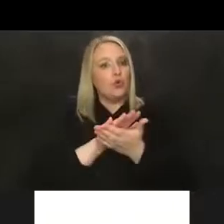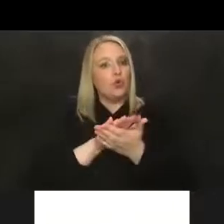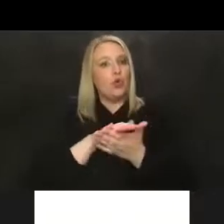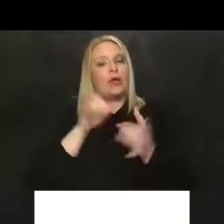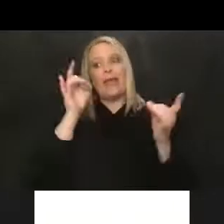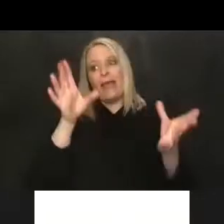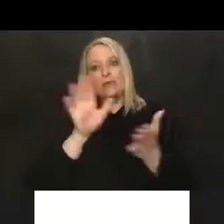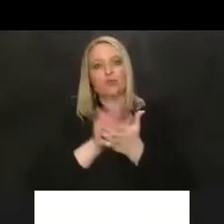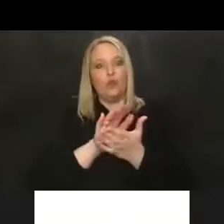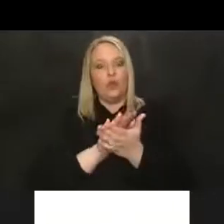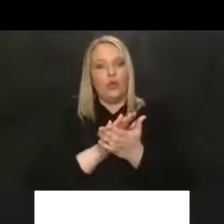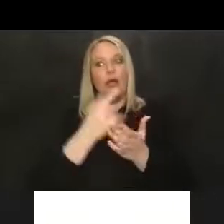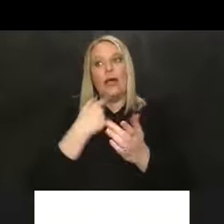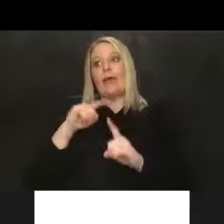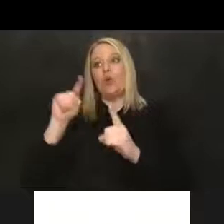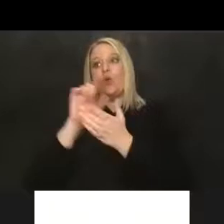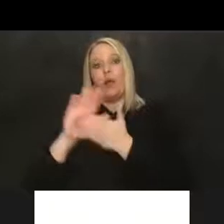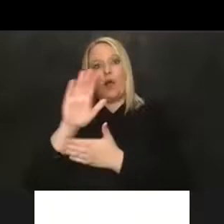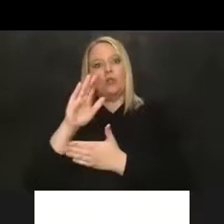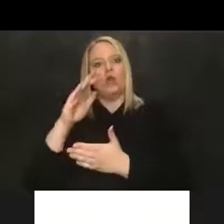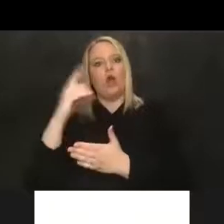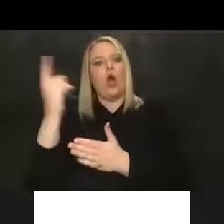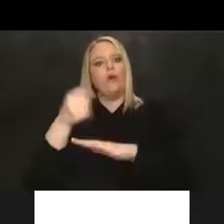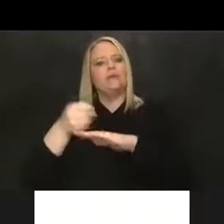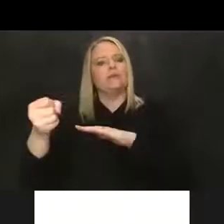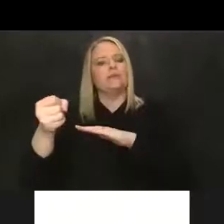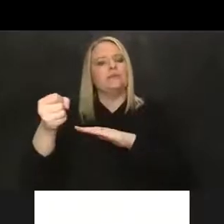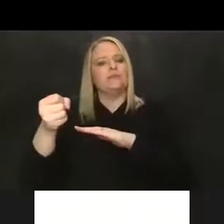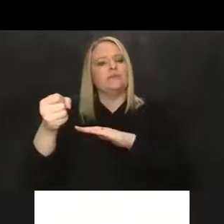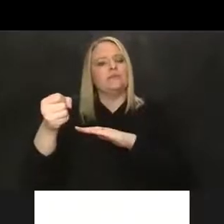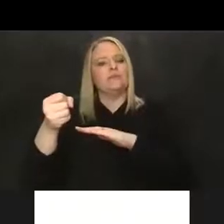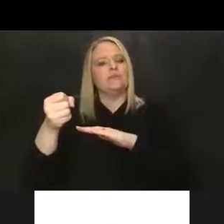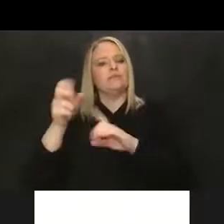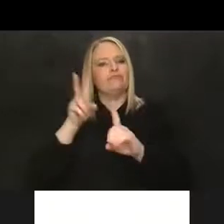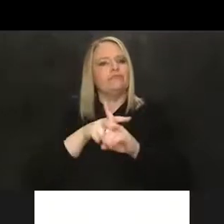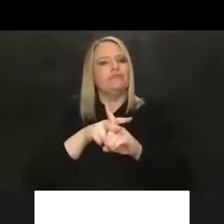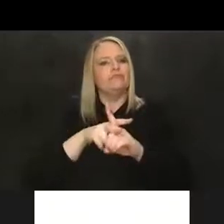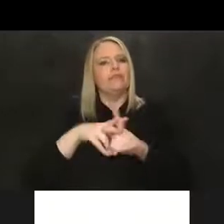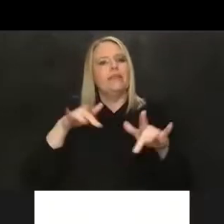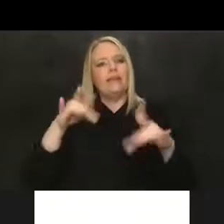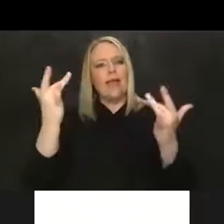when I got to college I was always casted as this, you know, light-skinned black woman with this long